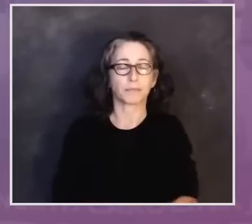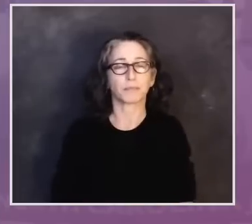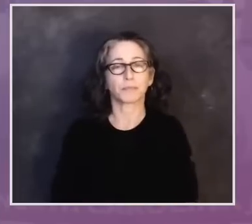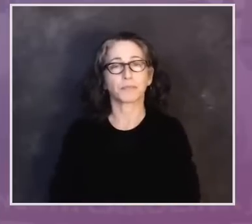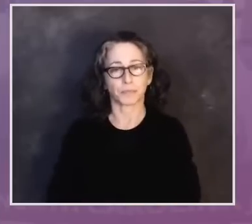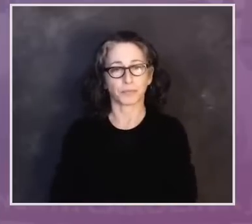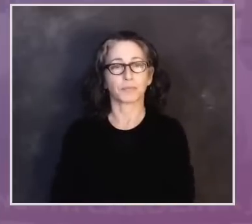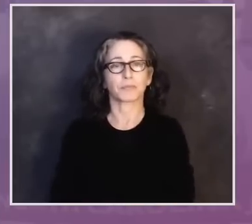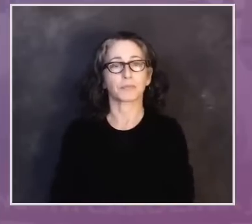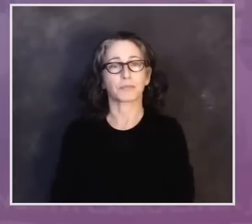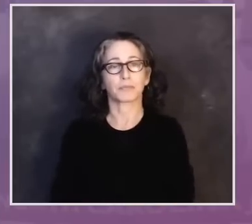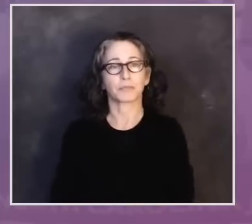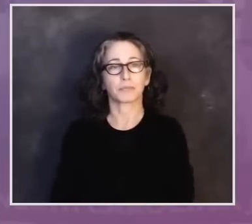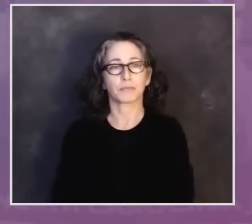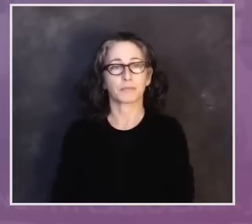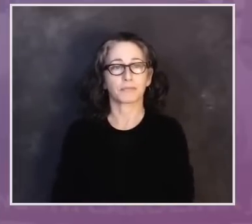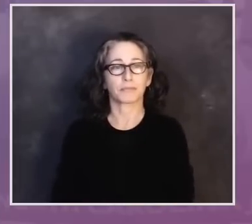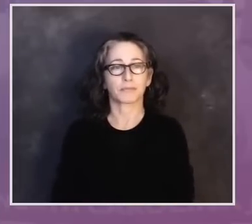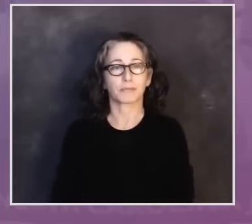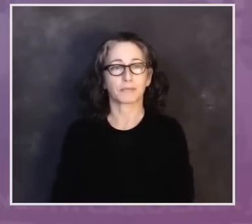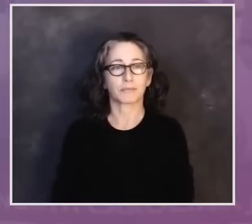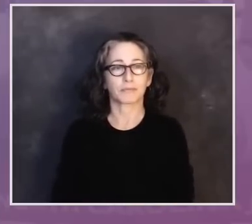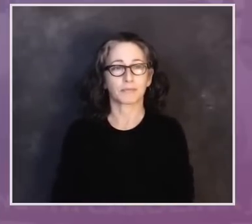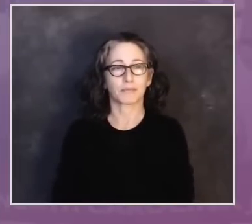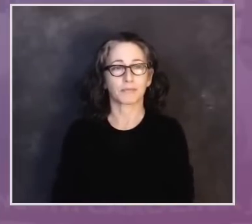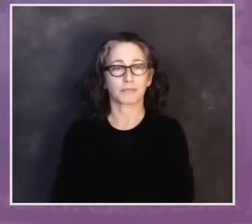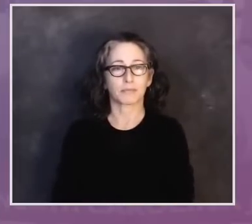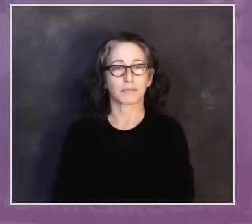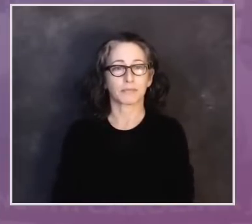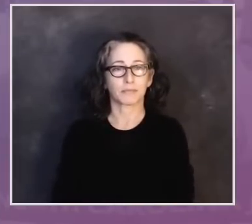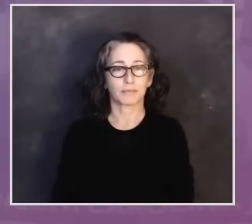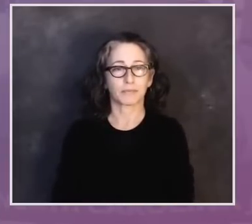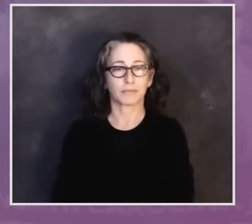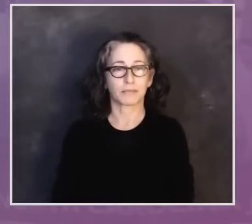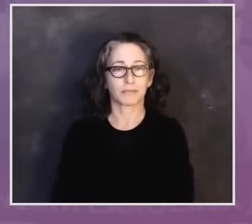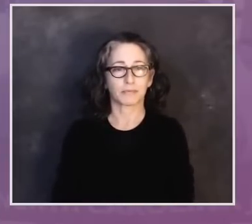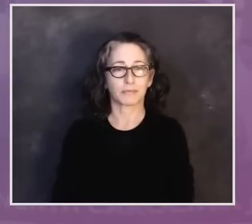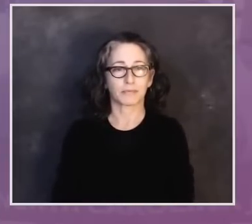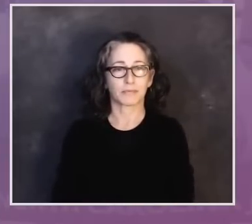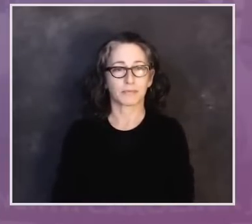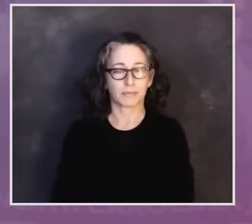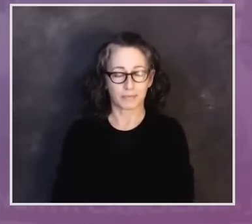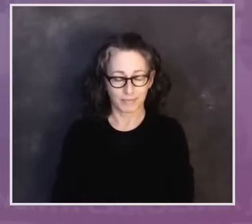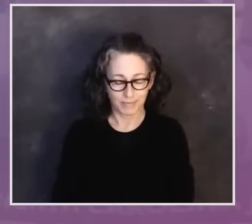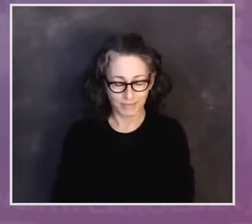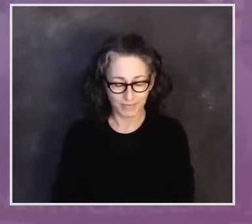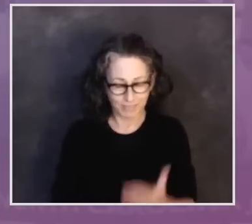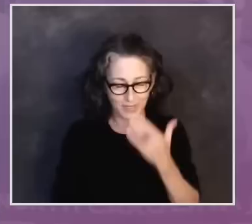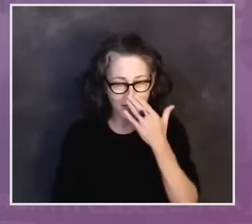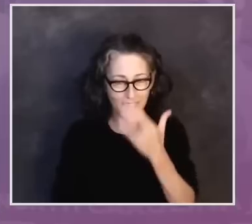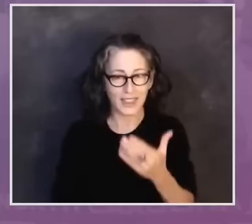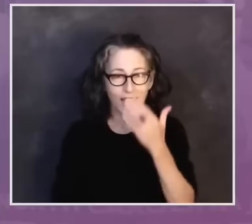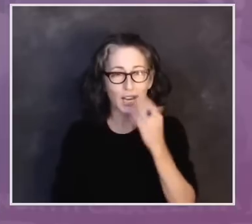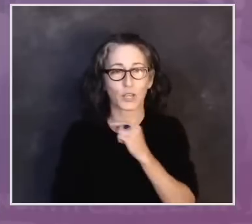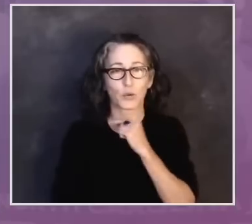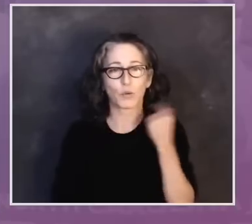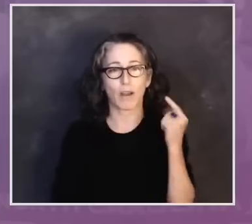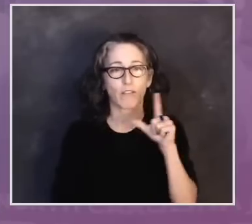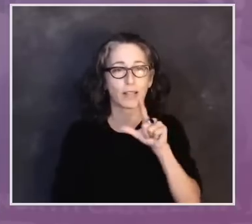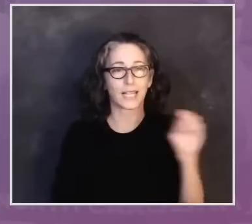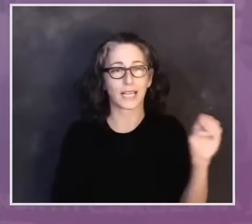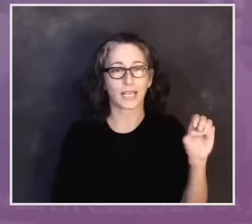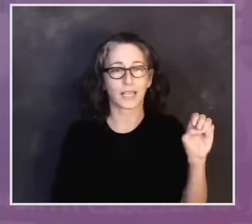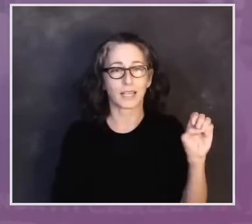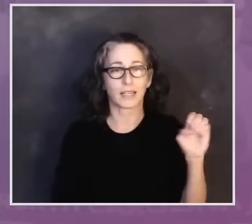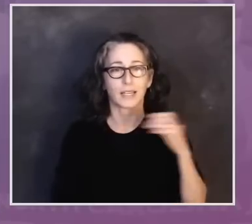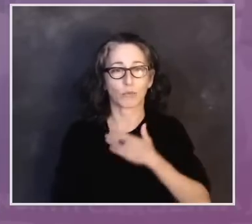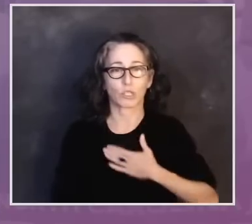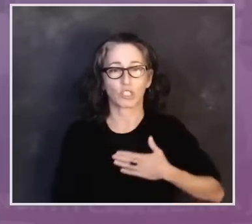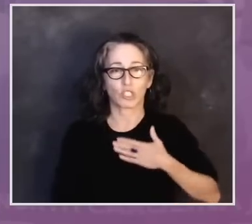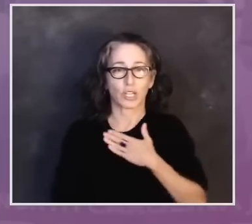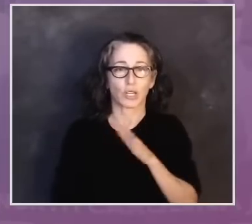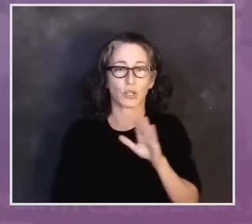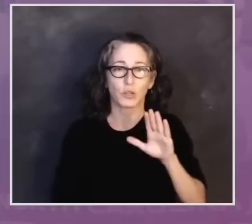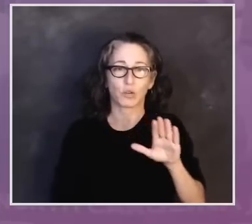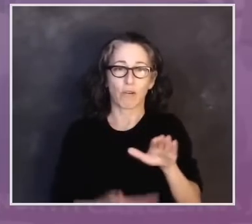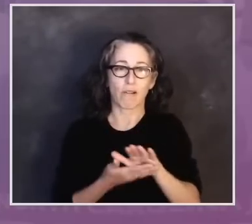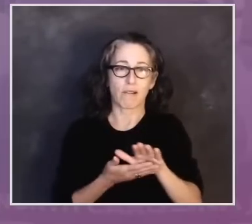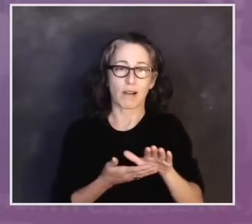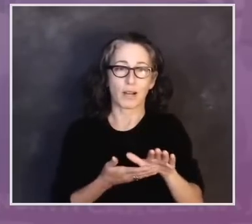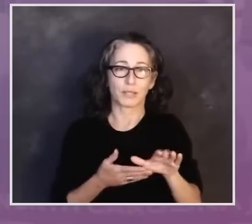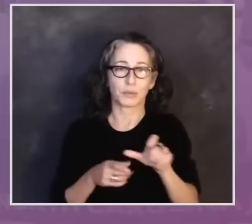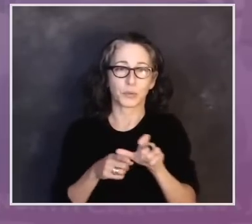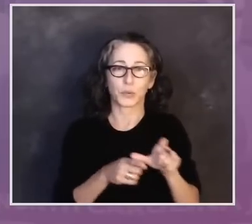STORE FOR US THIS EVENING.